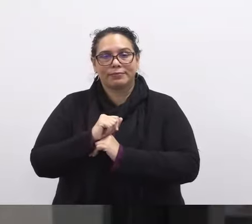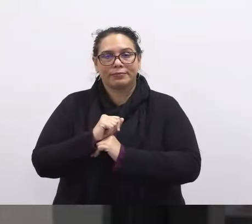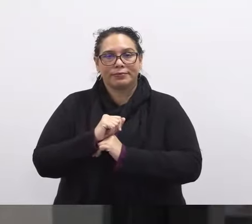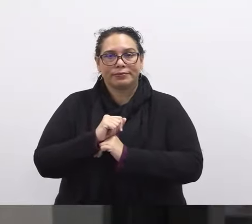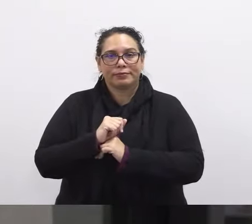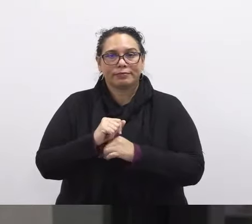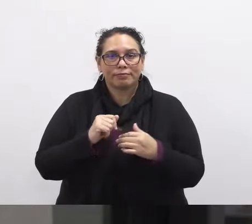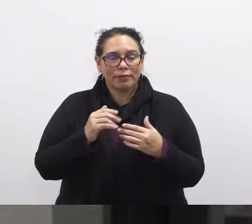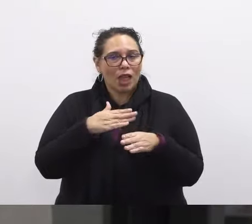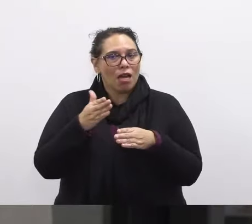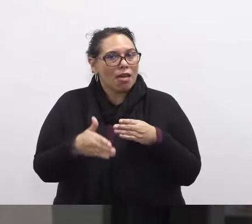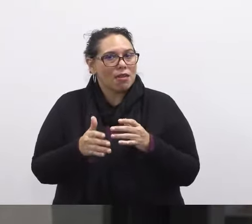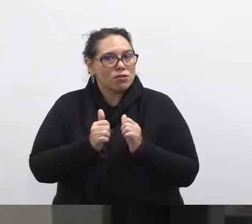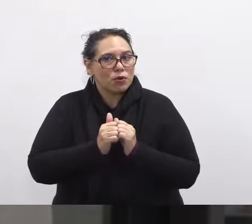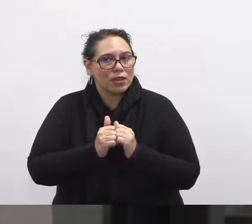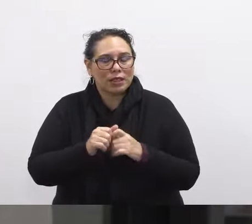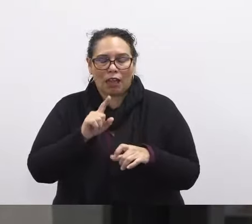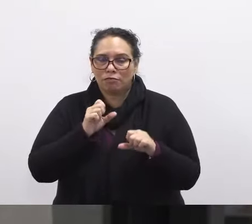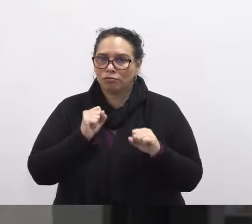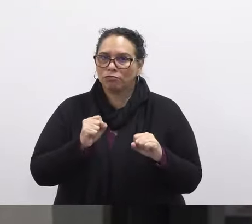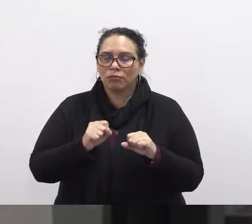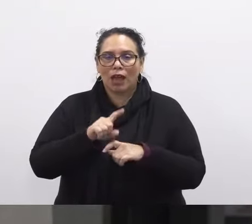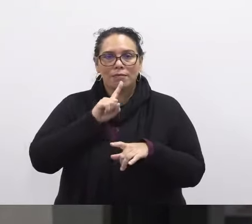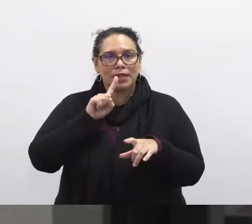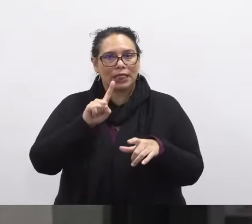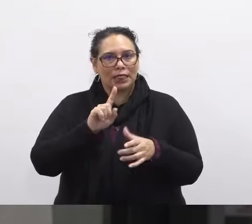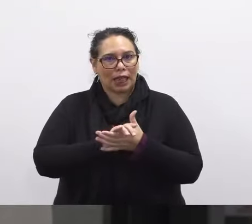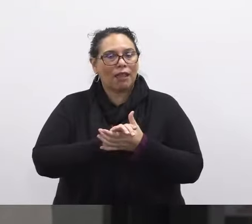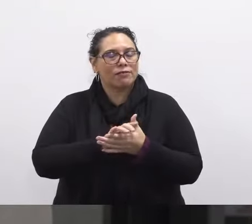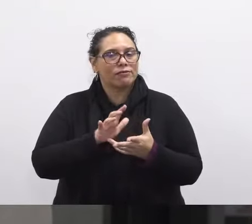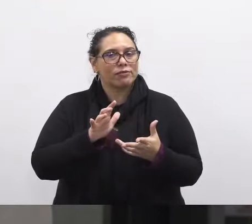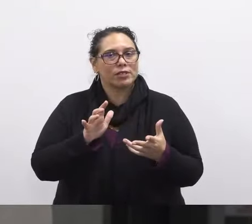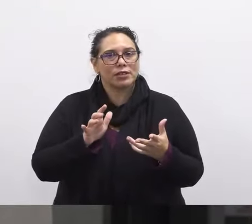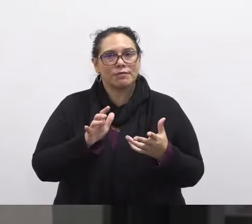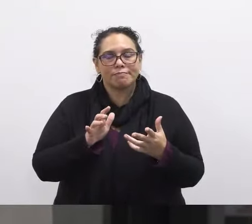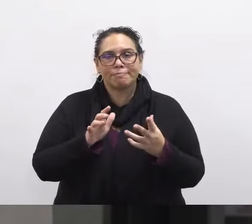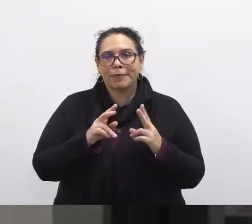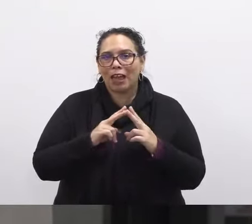And I will end with, I firmly believe that this is a very goal